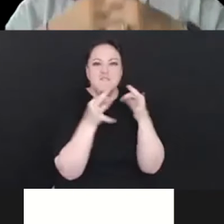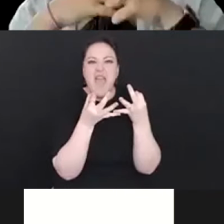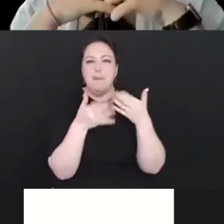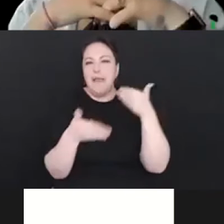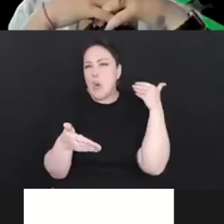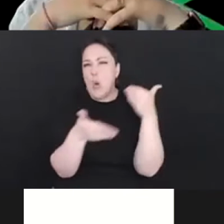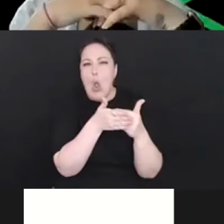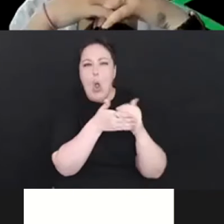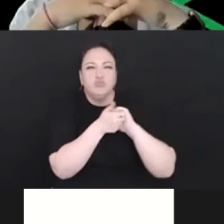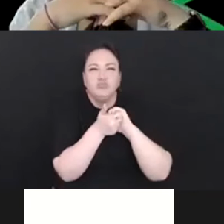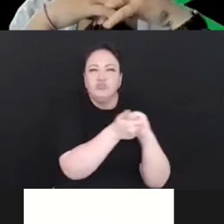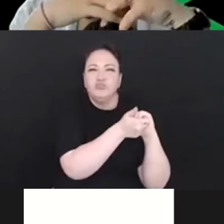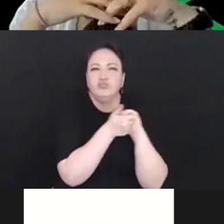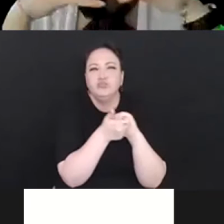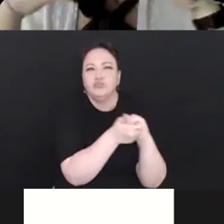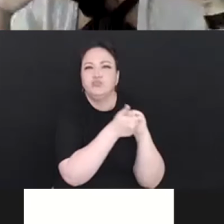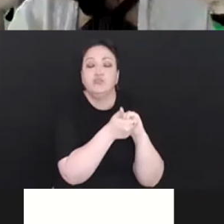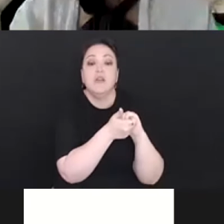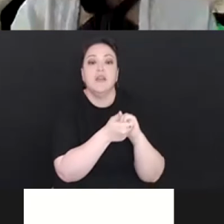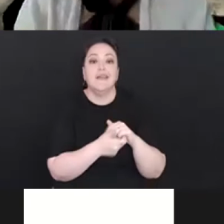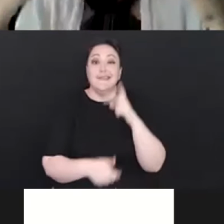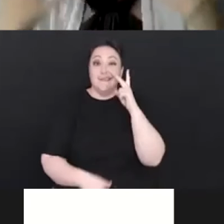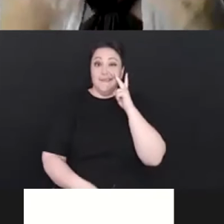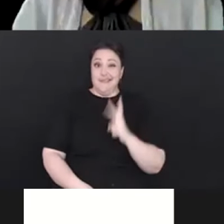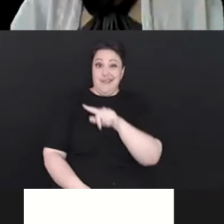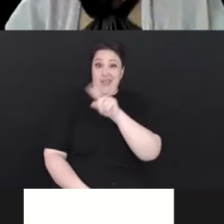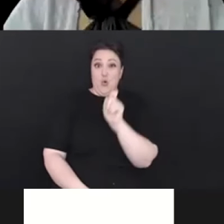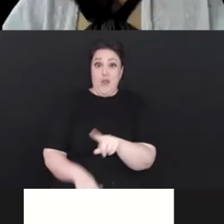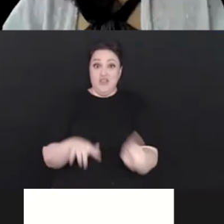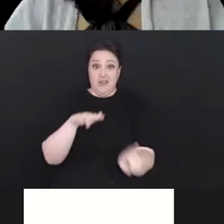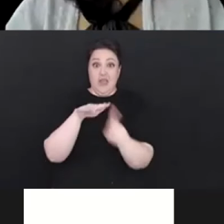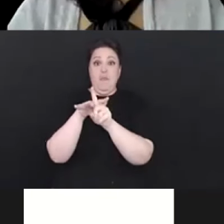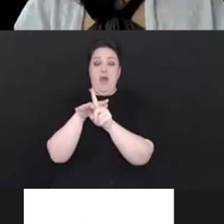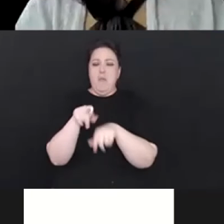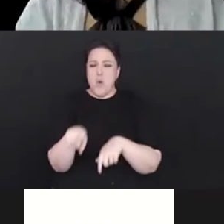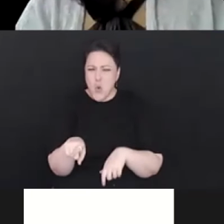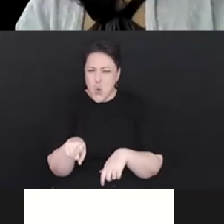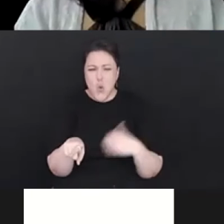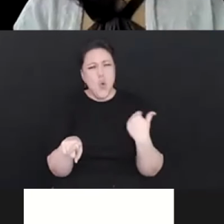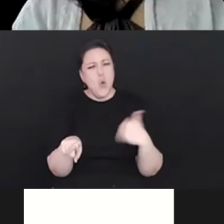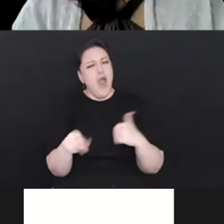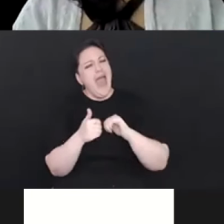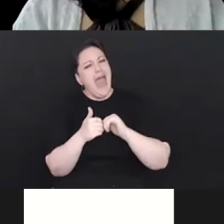I look at the question that was asked and it is all about how do we come together and